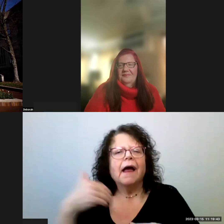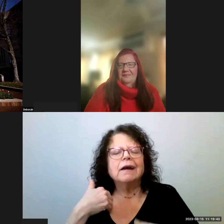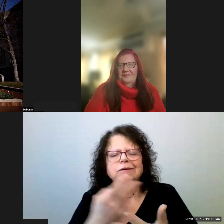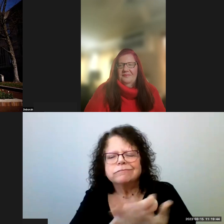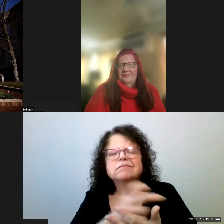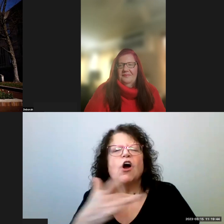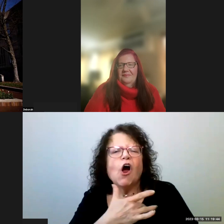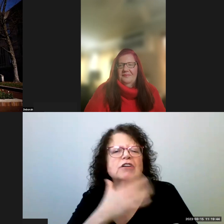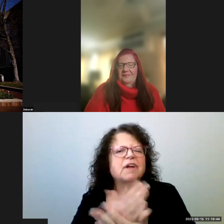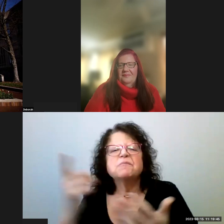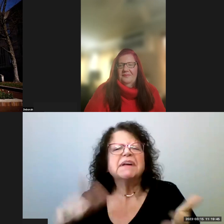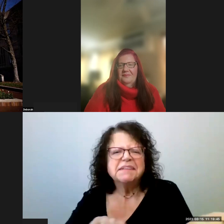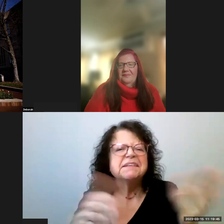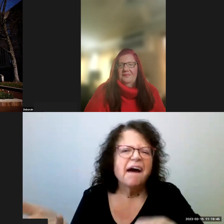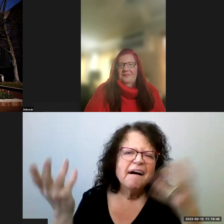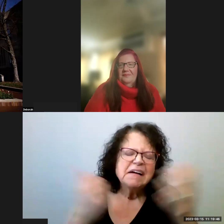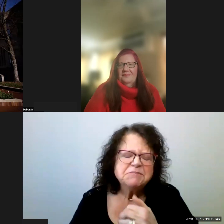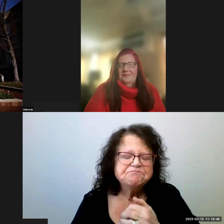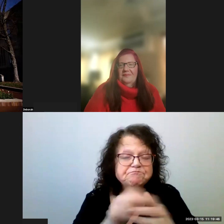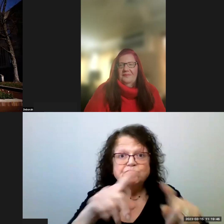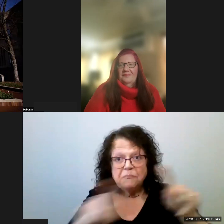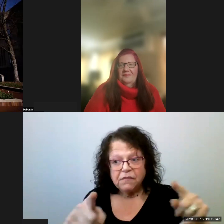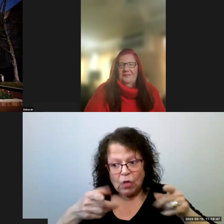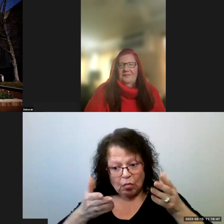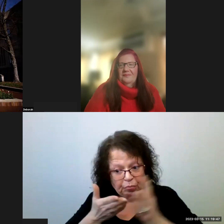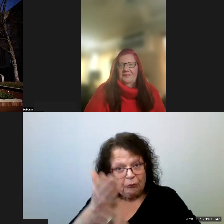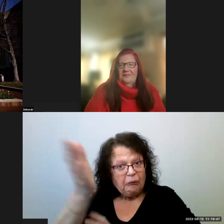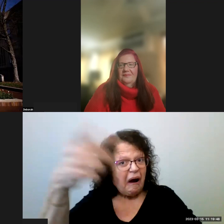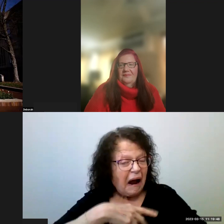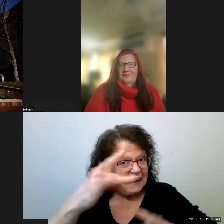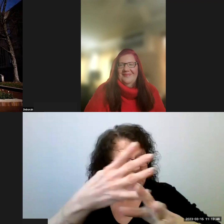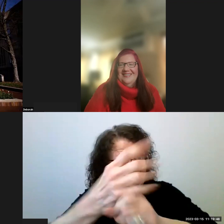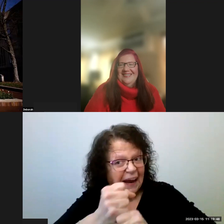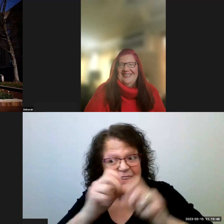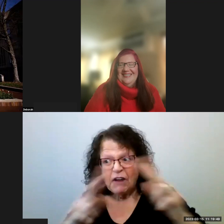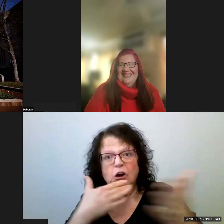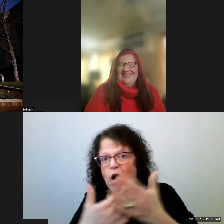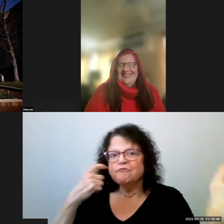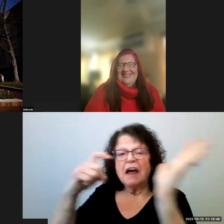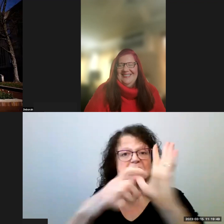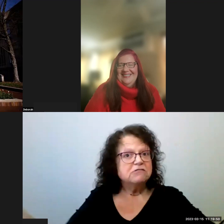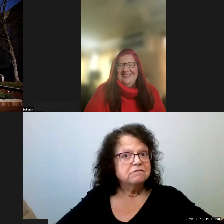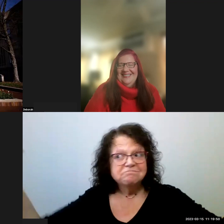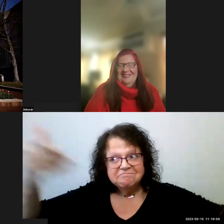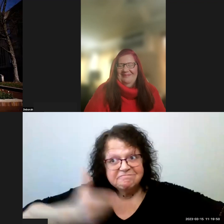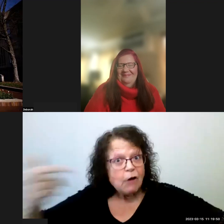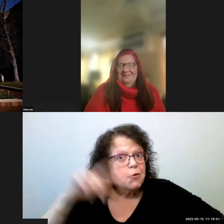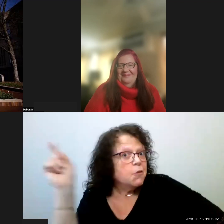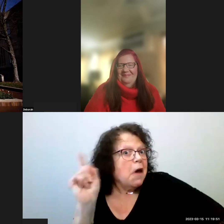this, I got a very, very good recognition. I was invited to the White House where I was